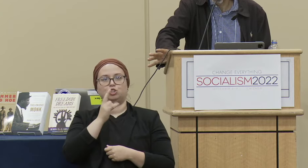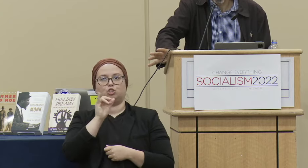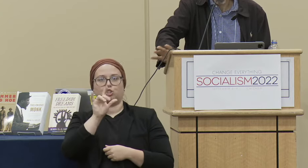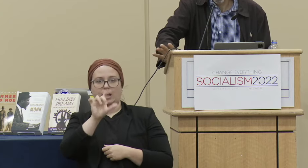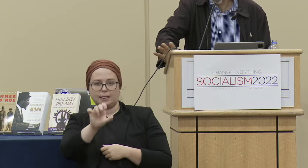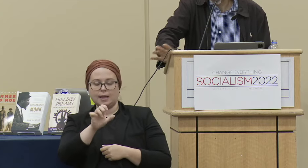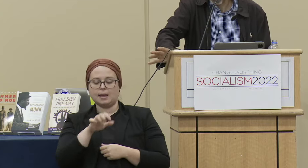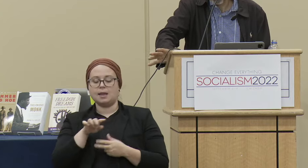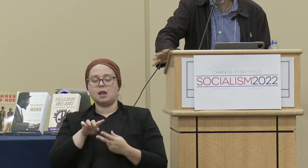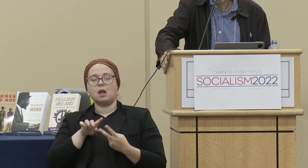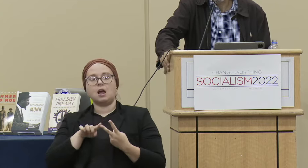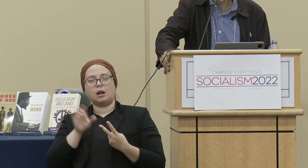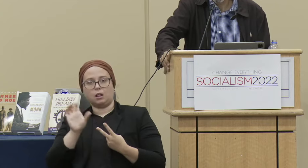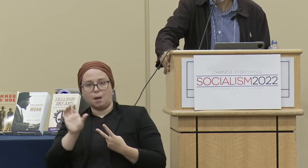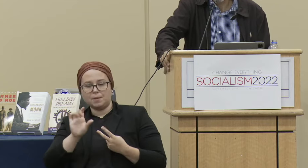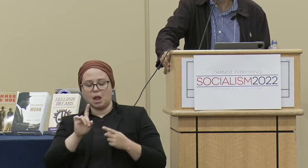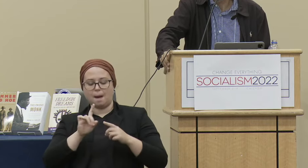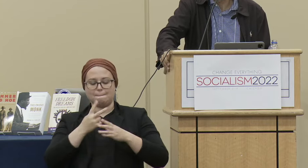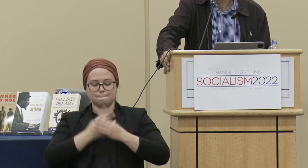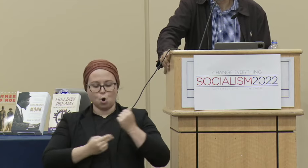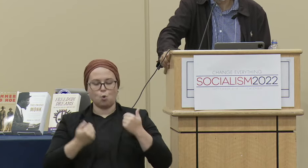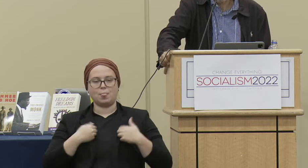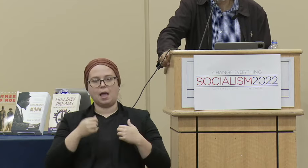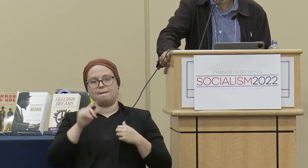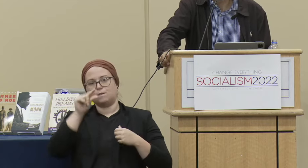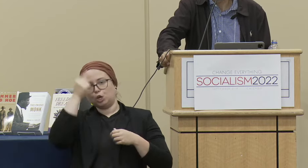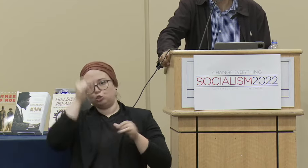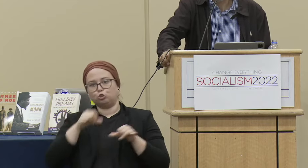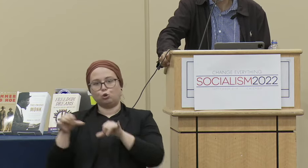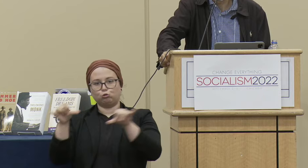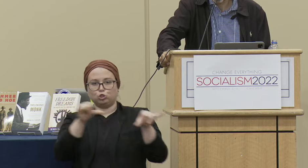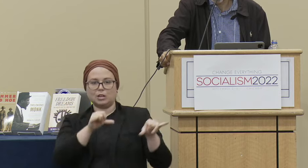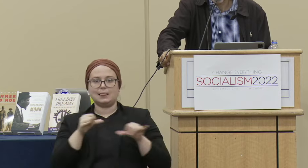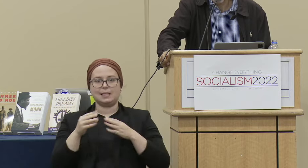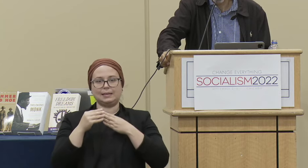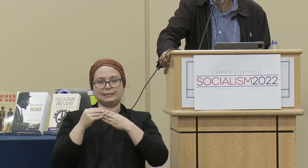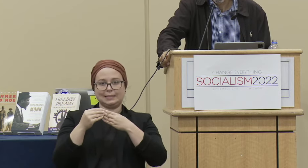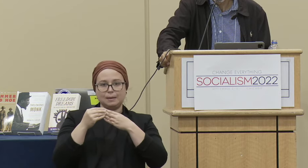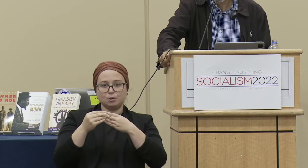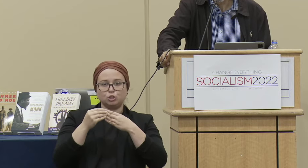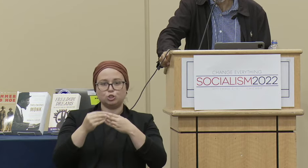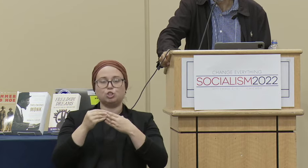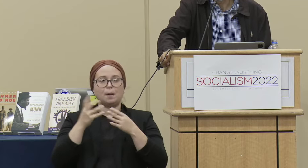celebrate about the left in Chile and Colombia. Of course,